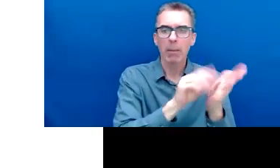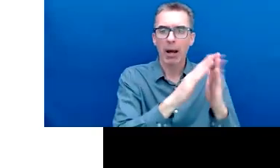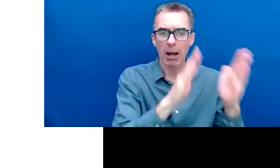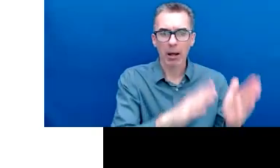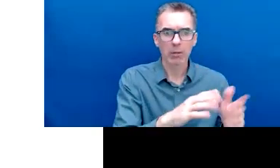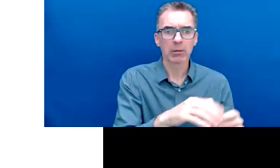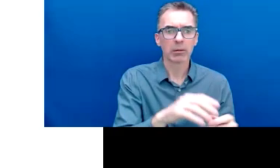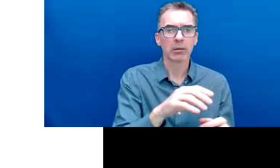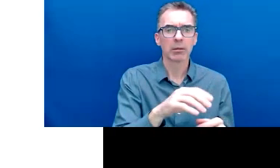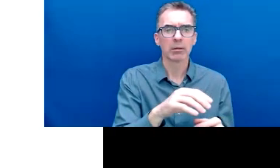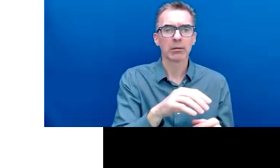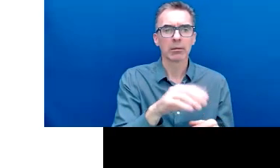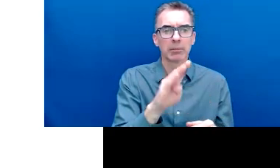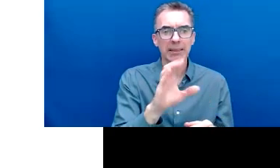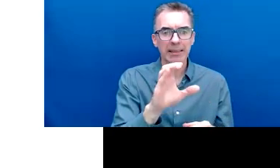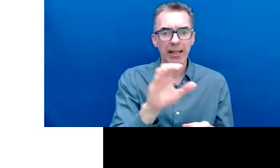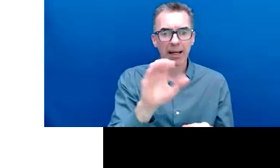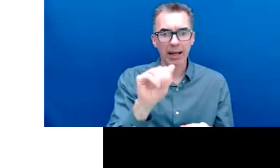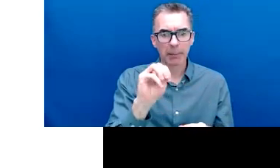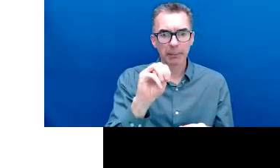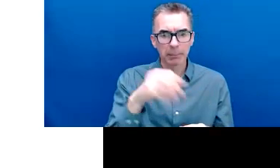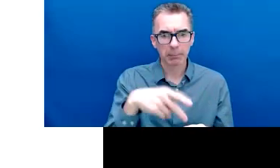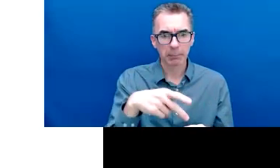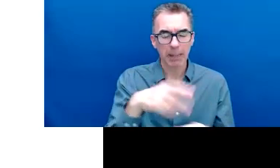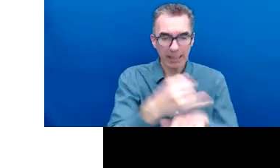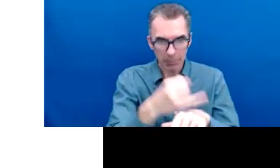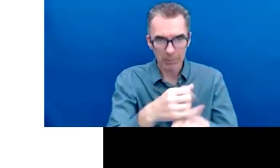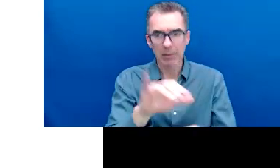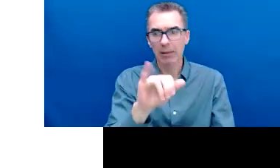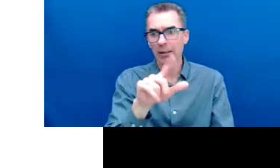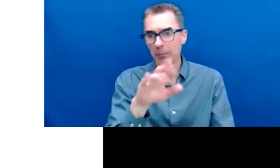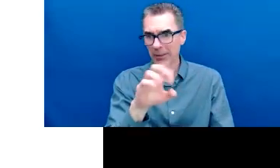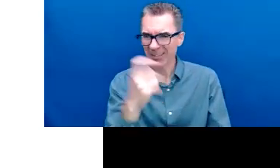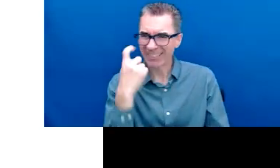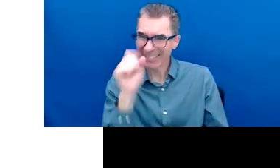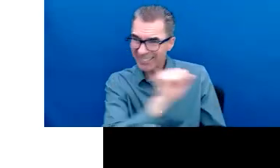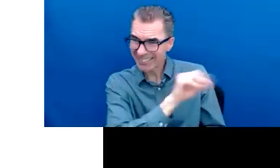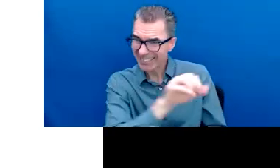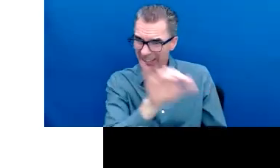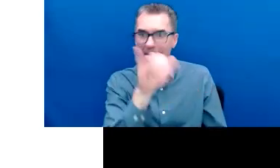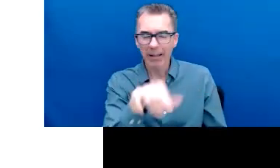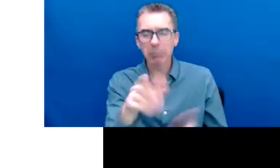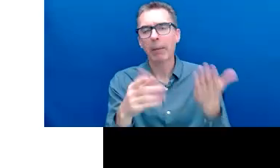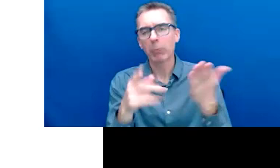It also pulls in from BC Campus, which we mentioned, and LibreTexts as well. So you might see some duplication in this.